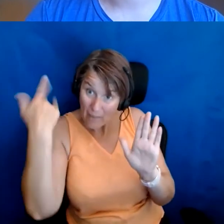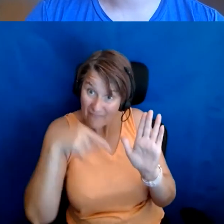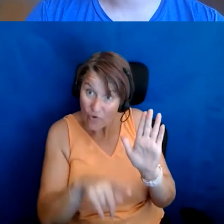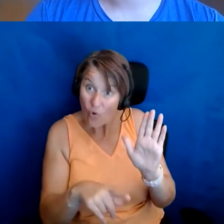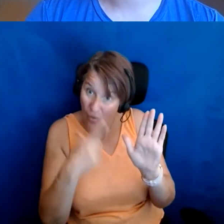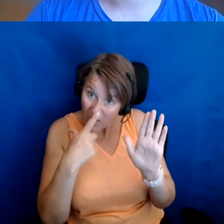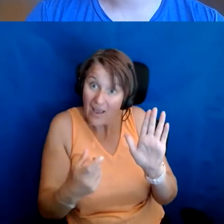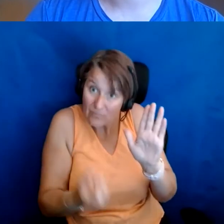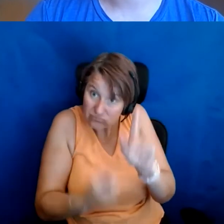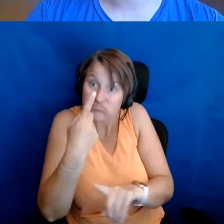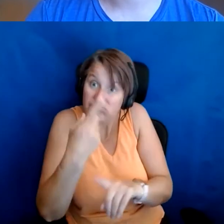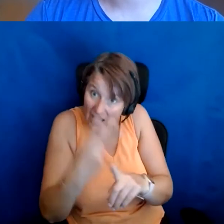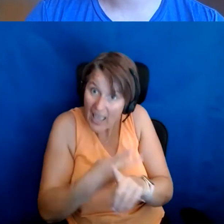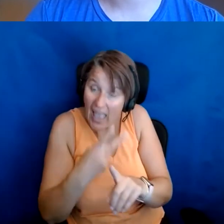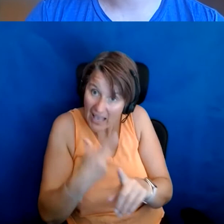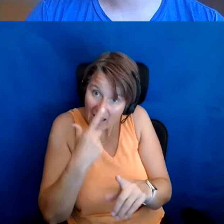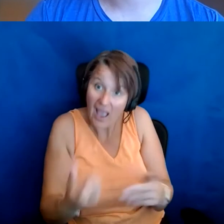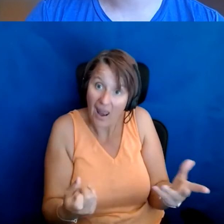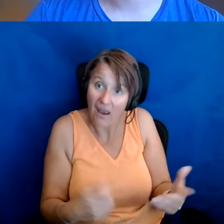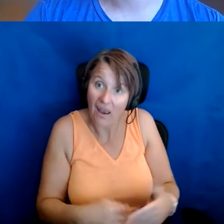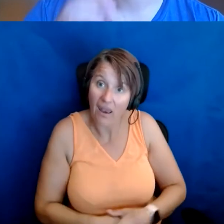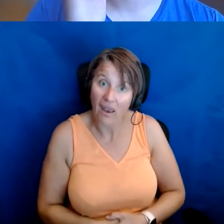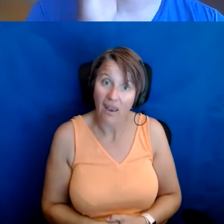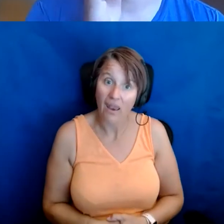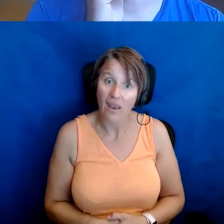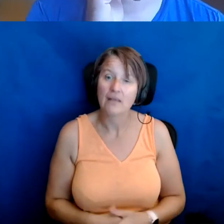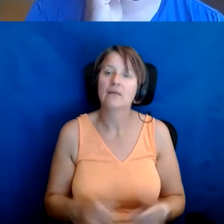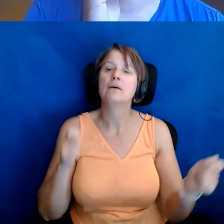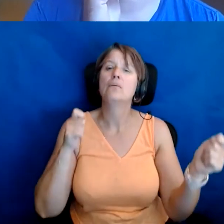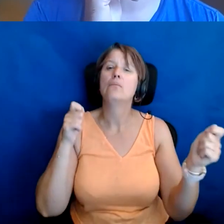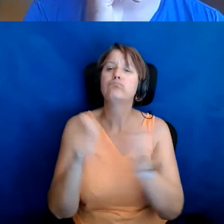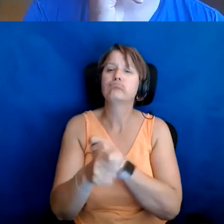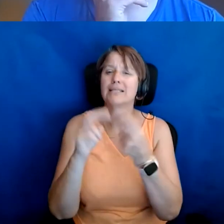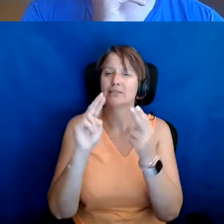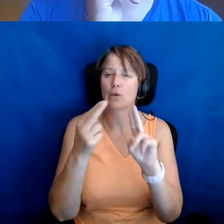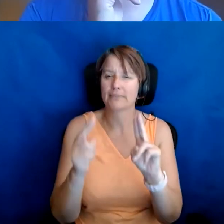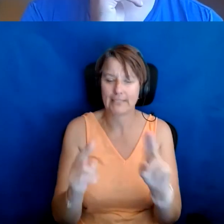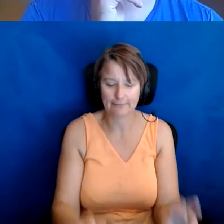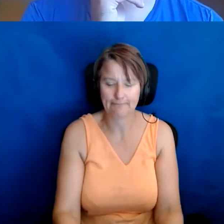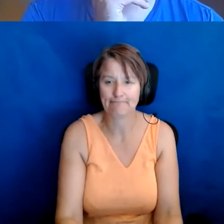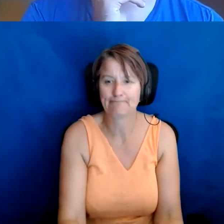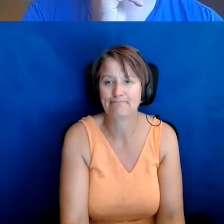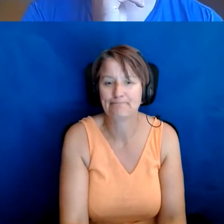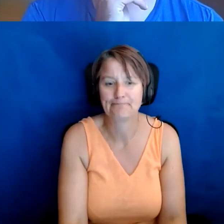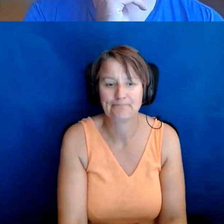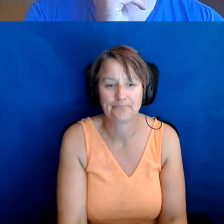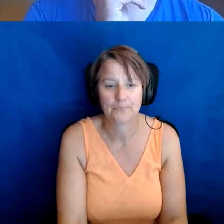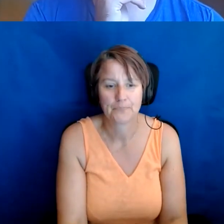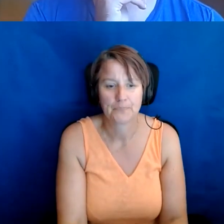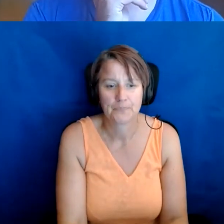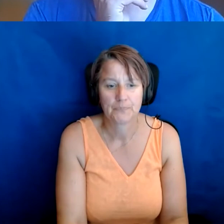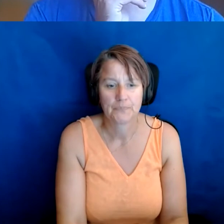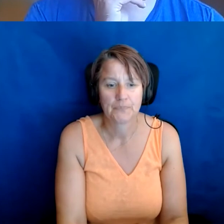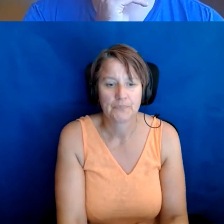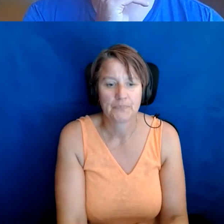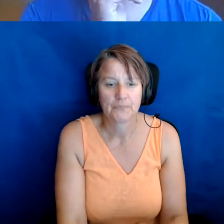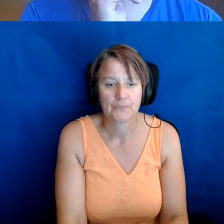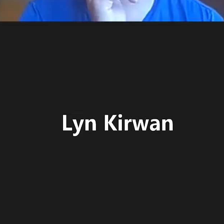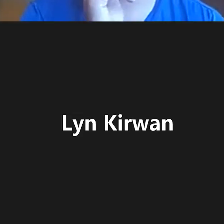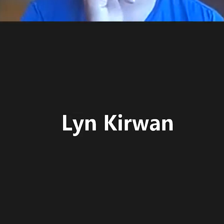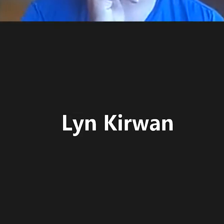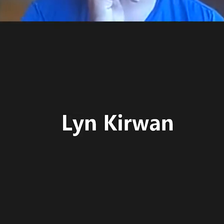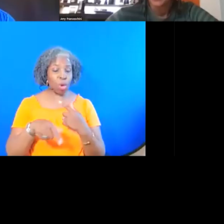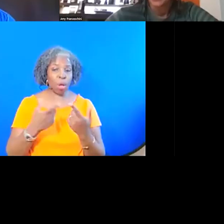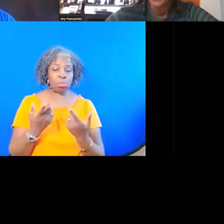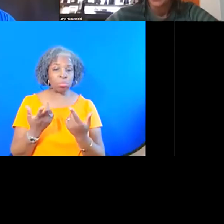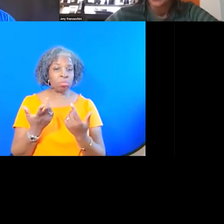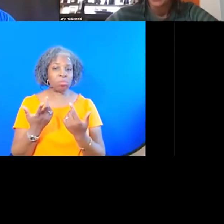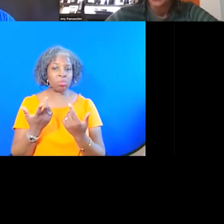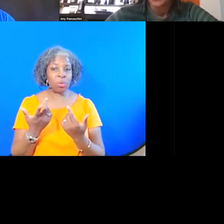CÍARAN: Andy did you want to come back or? >> ANDY: I, you know, like with the